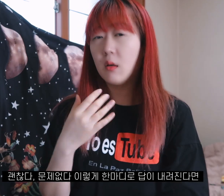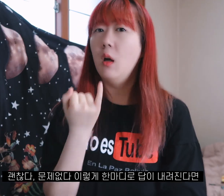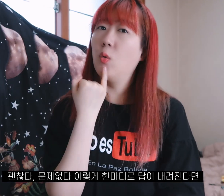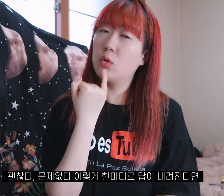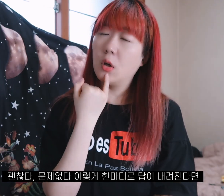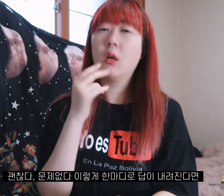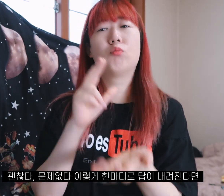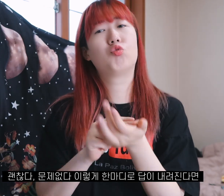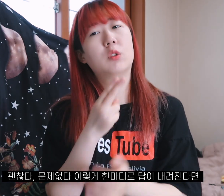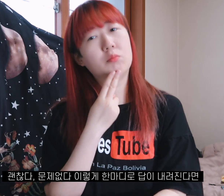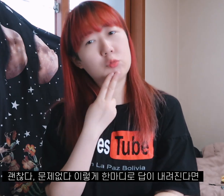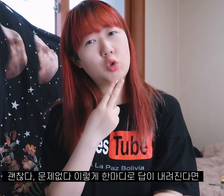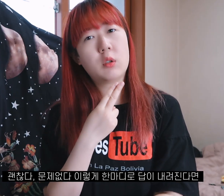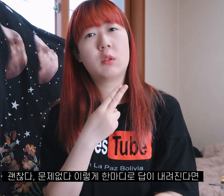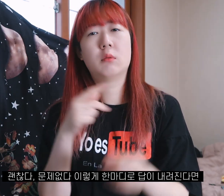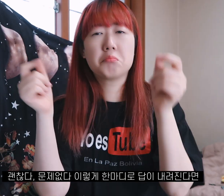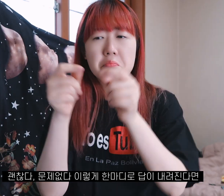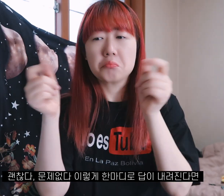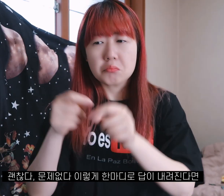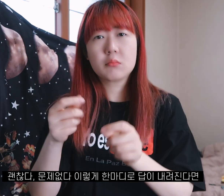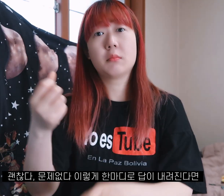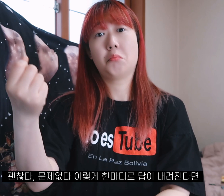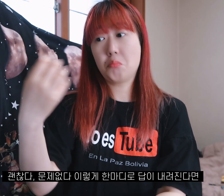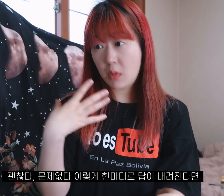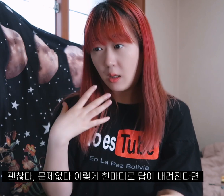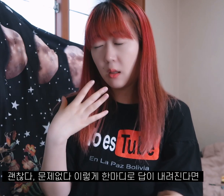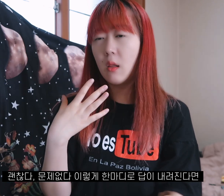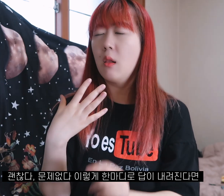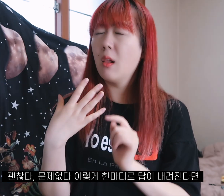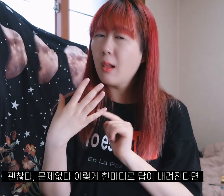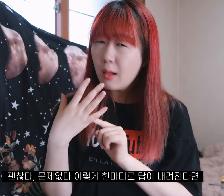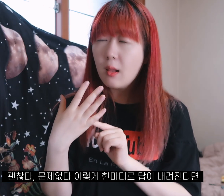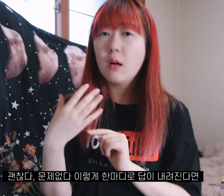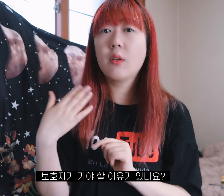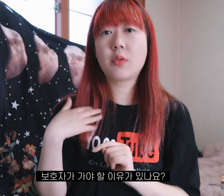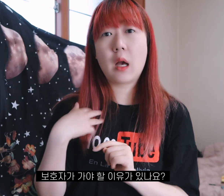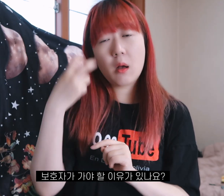but if the answer in a long conversation is okay, no problem, in one word,